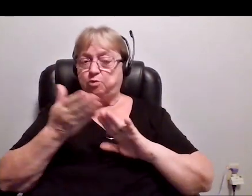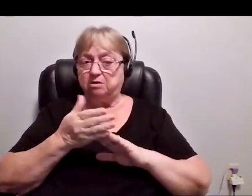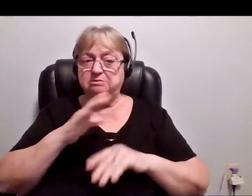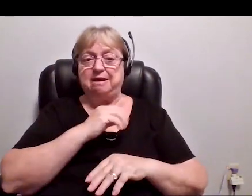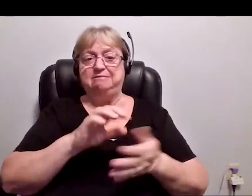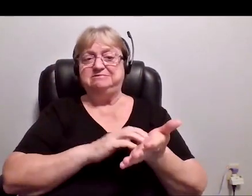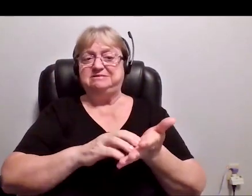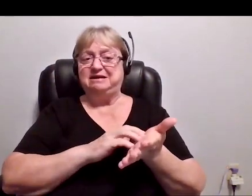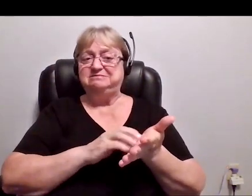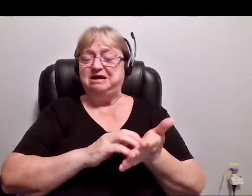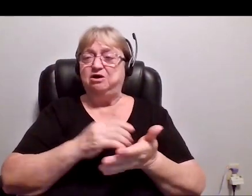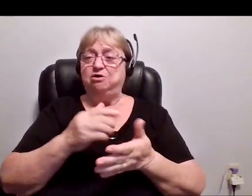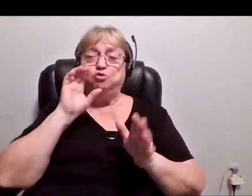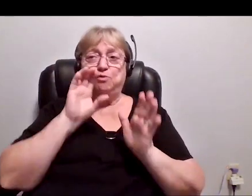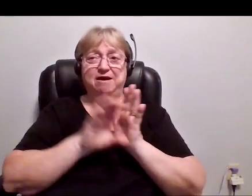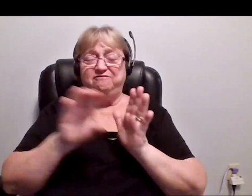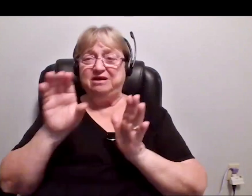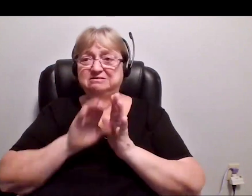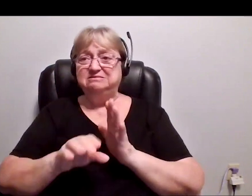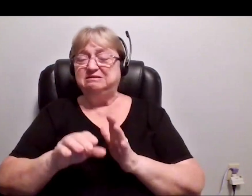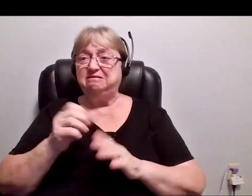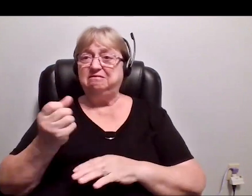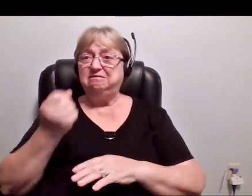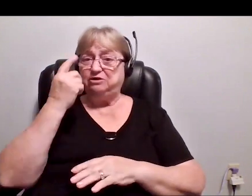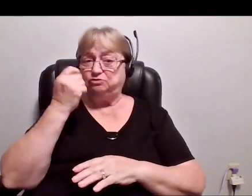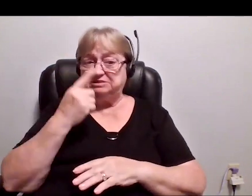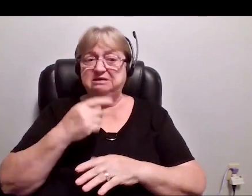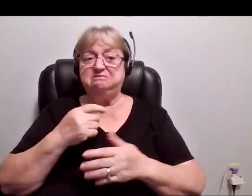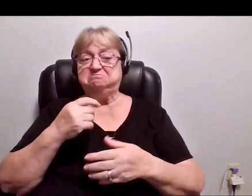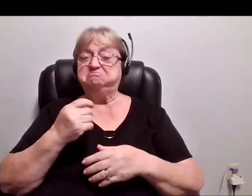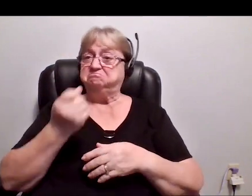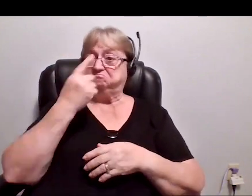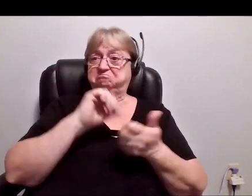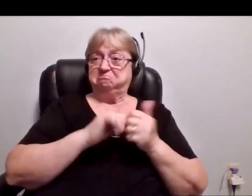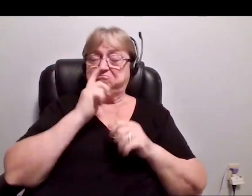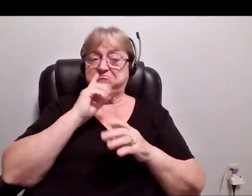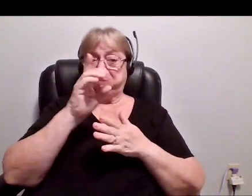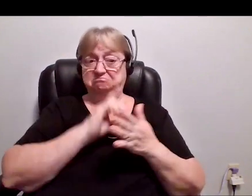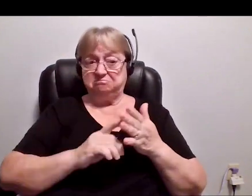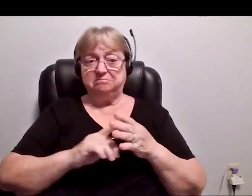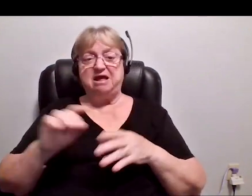how to design models, all the geometric concepts that go into that, and the other need of needing